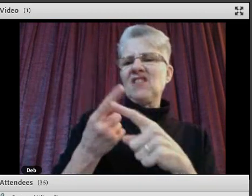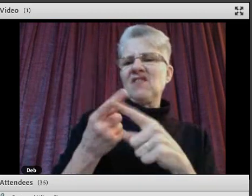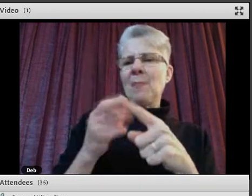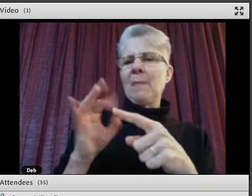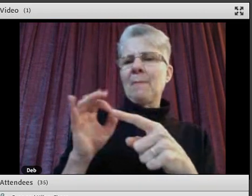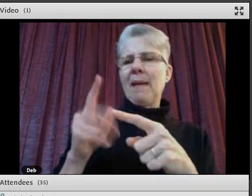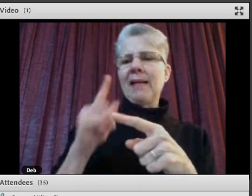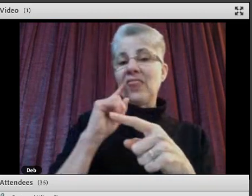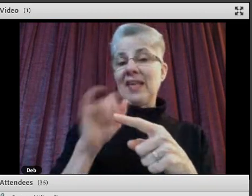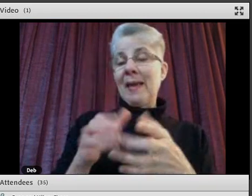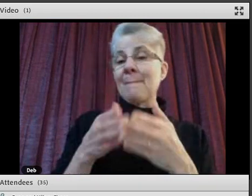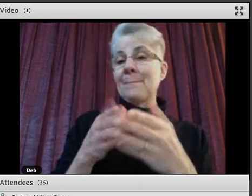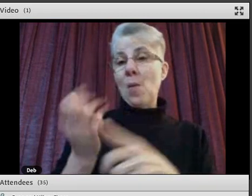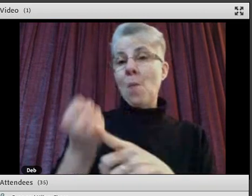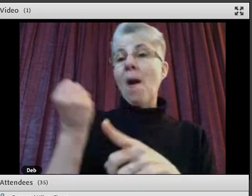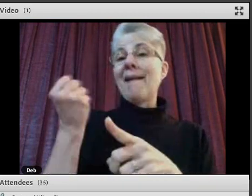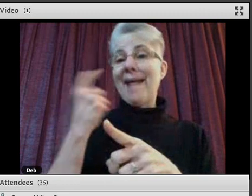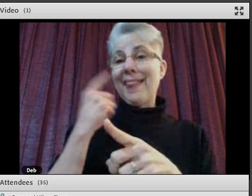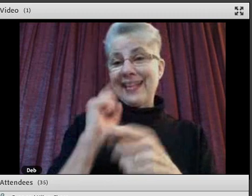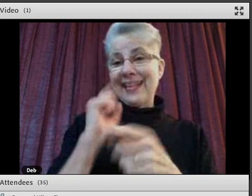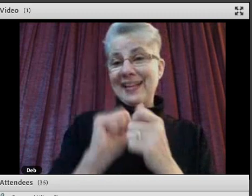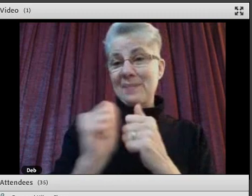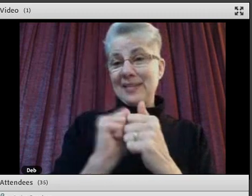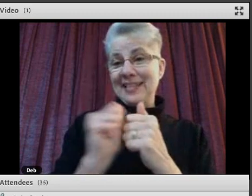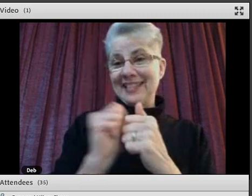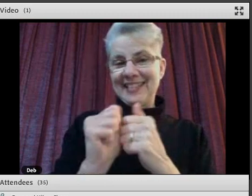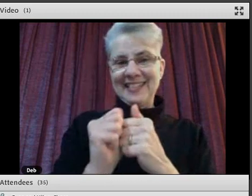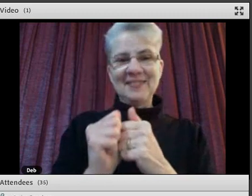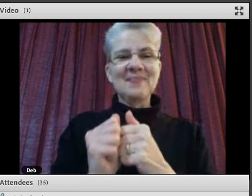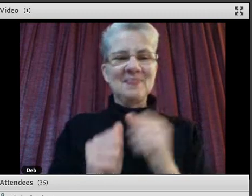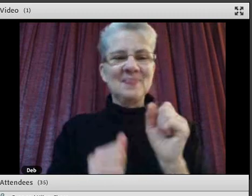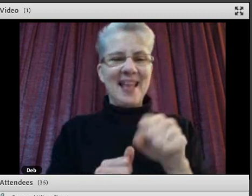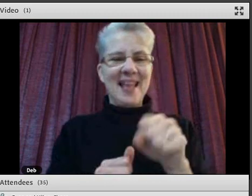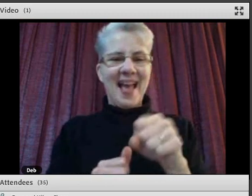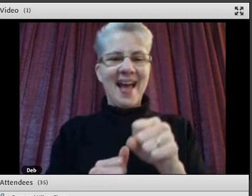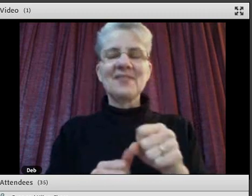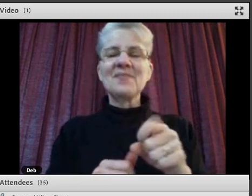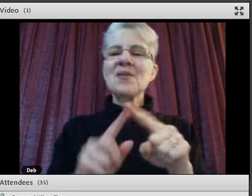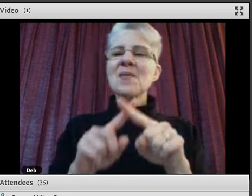I think this boat won the competition. They were playing to the judges.